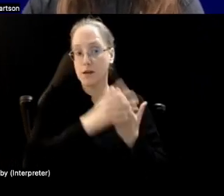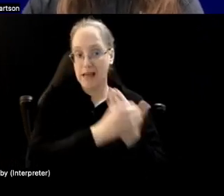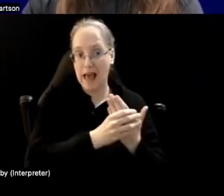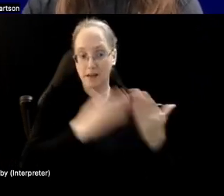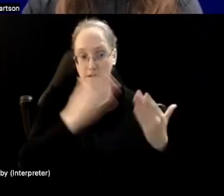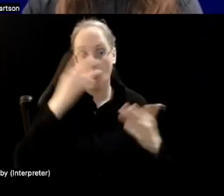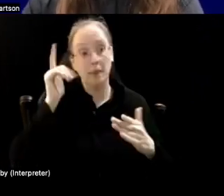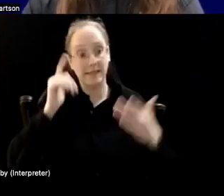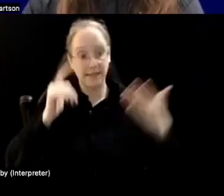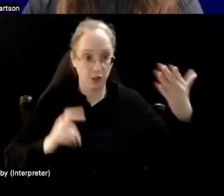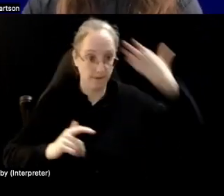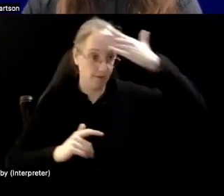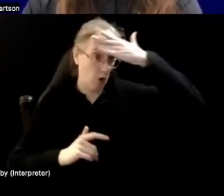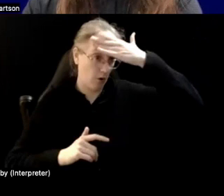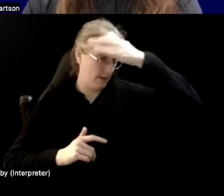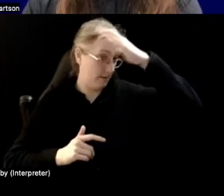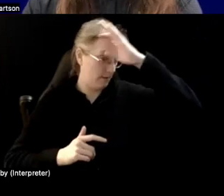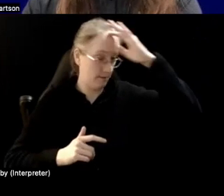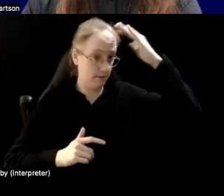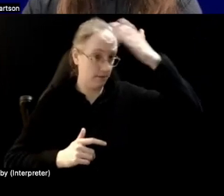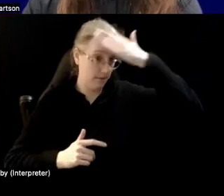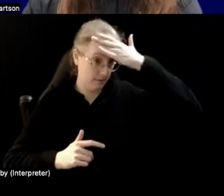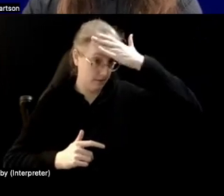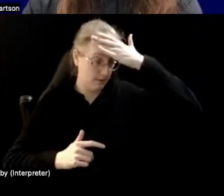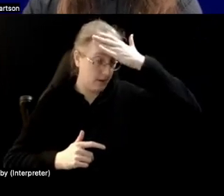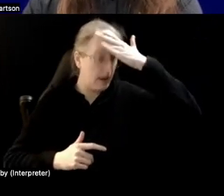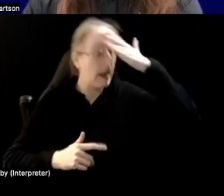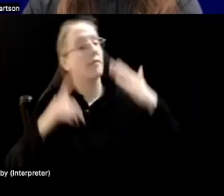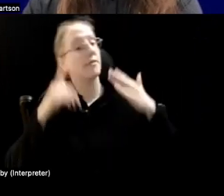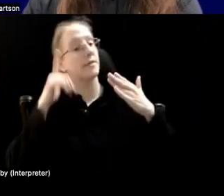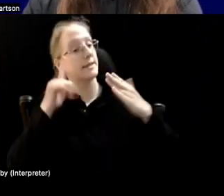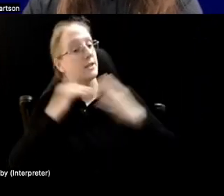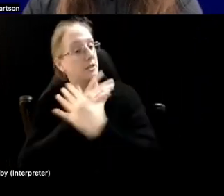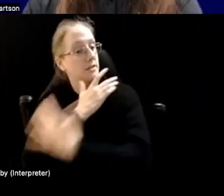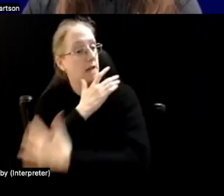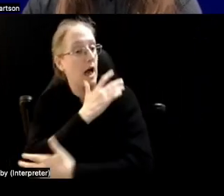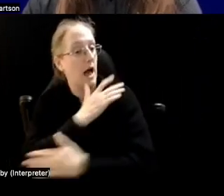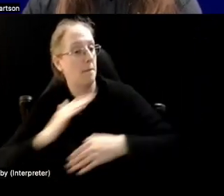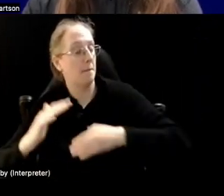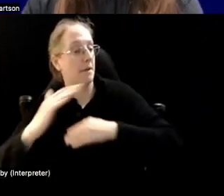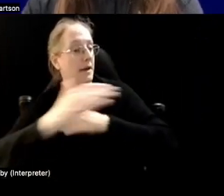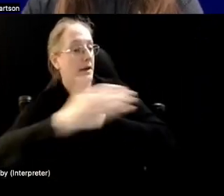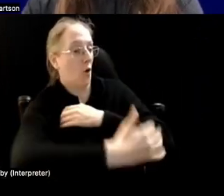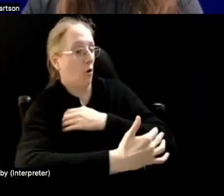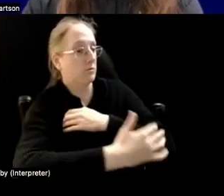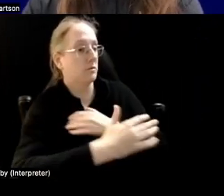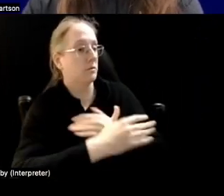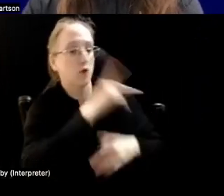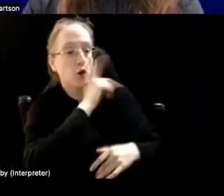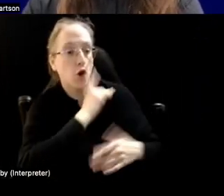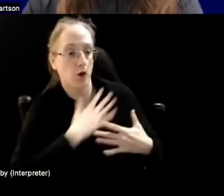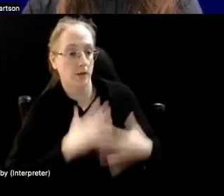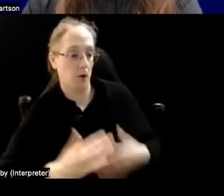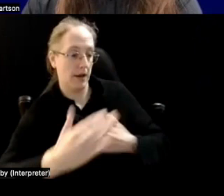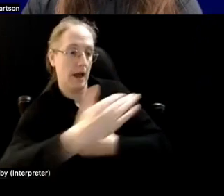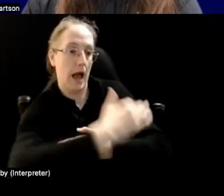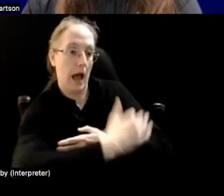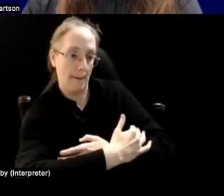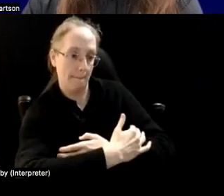the teacher's arm is resting up the side of the student's body and resting over the top of one of